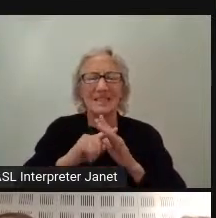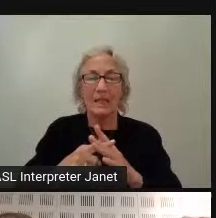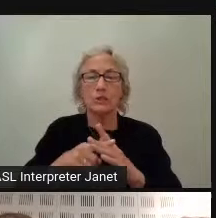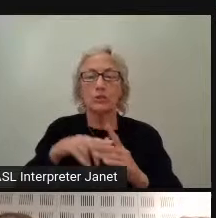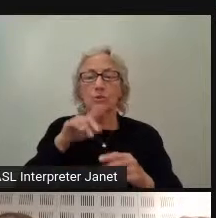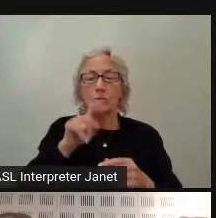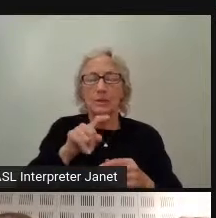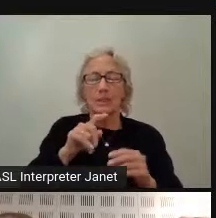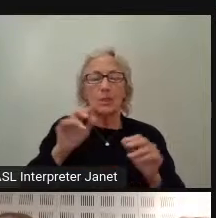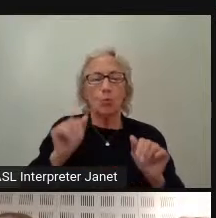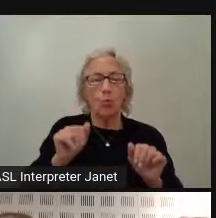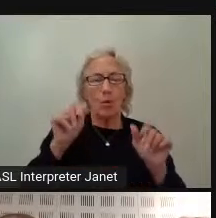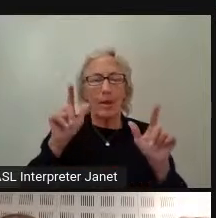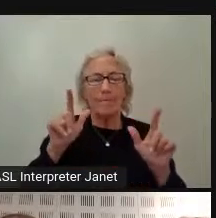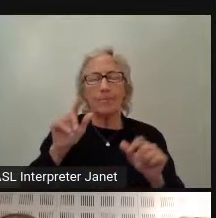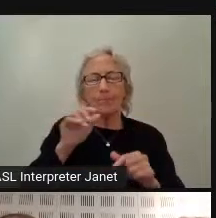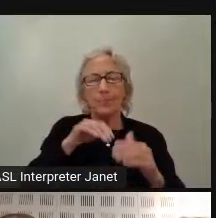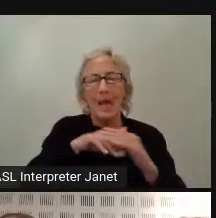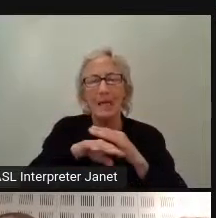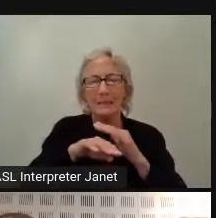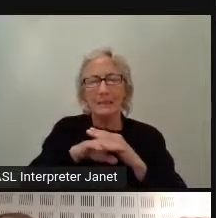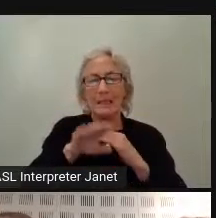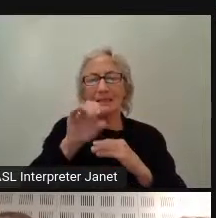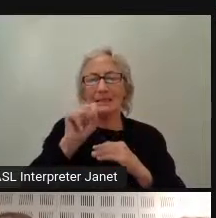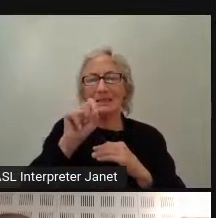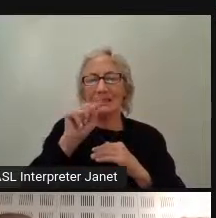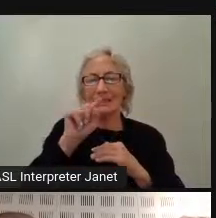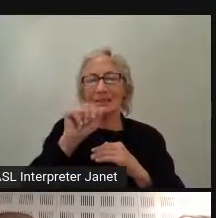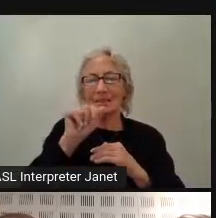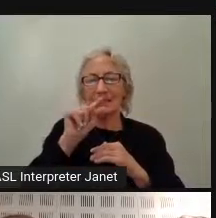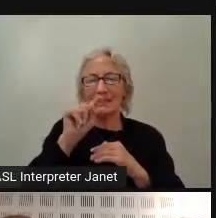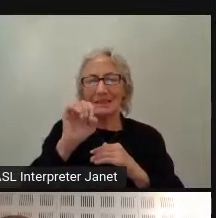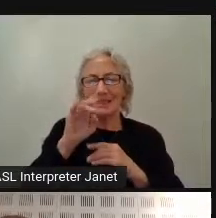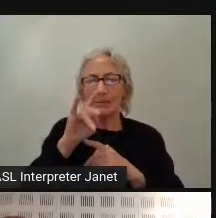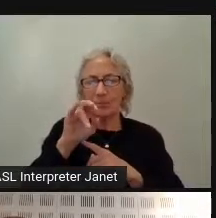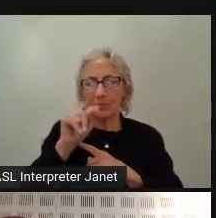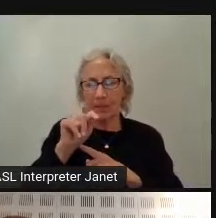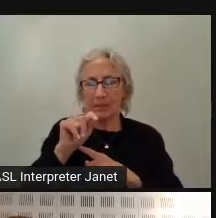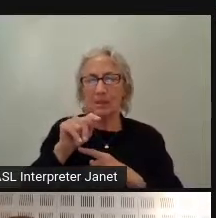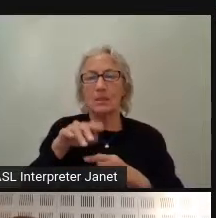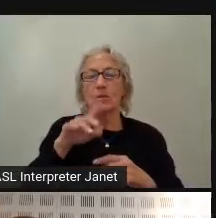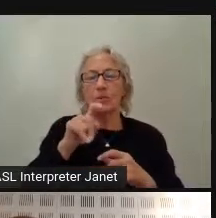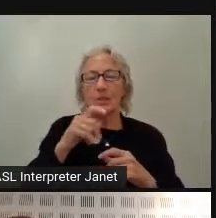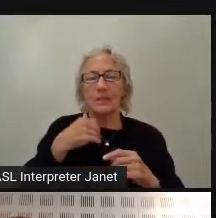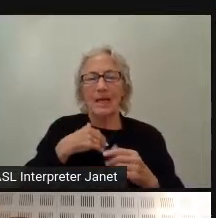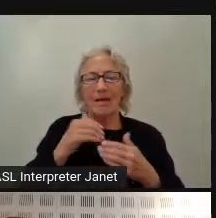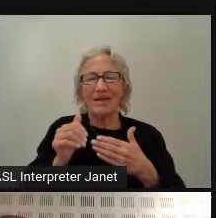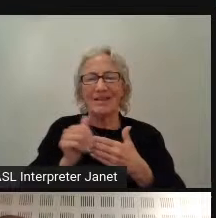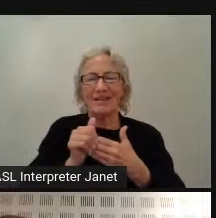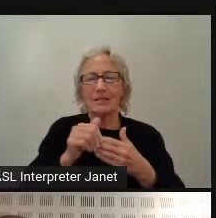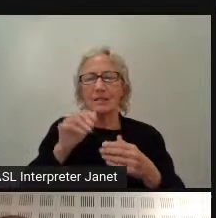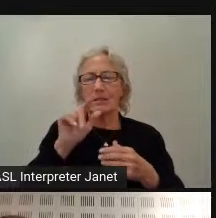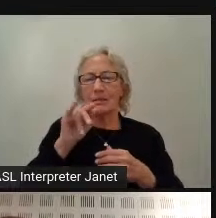is important in Denmark when it comes to eat you legislation is you also have to have web accessibility statement. In